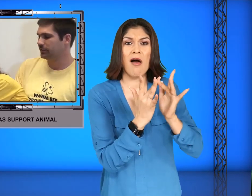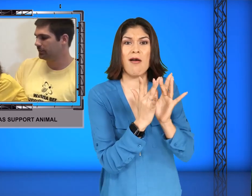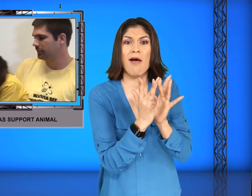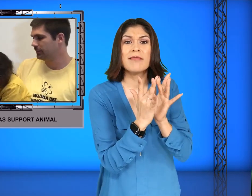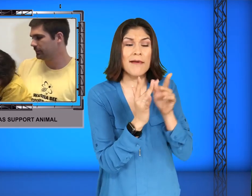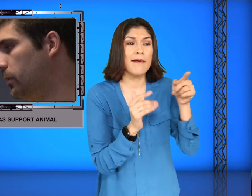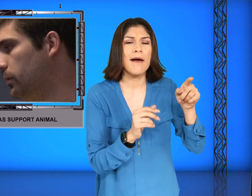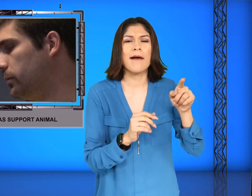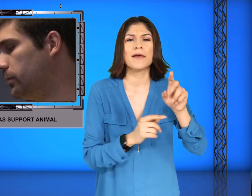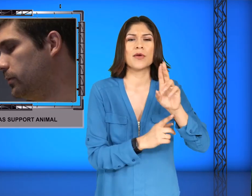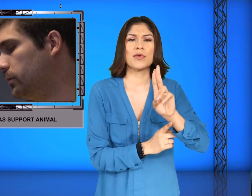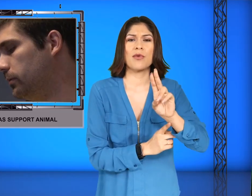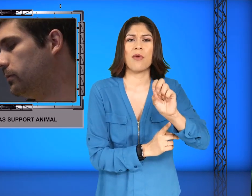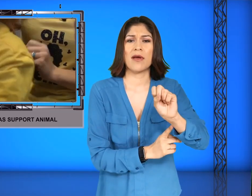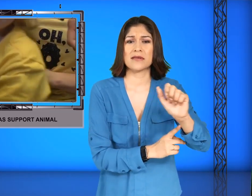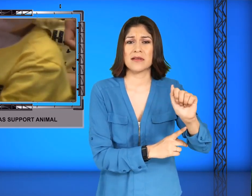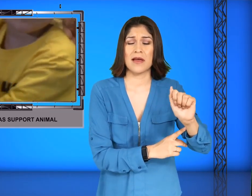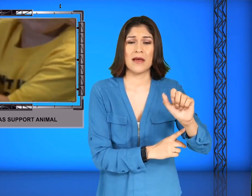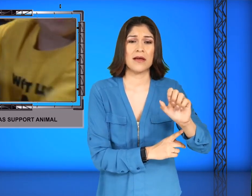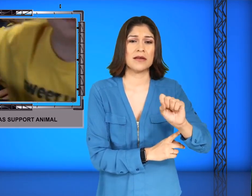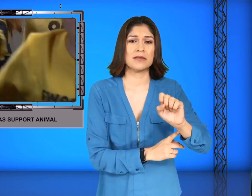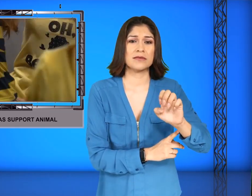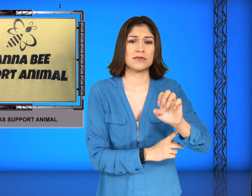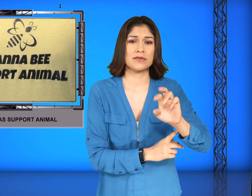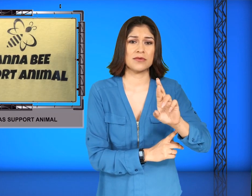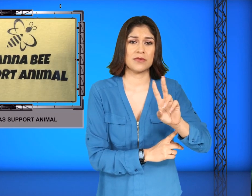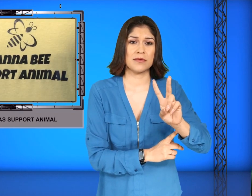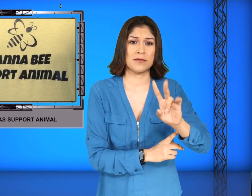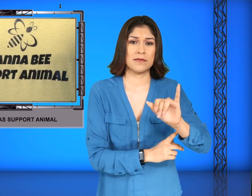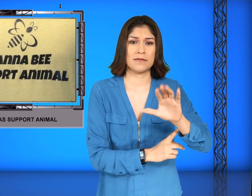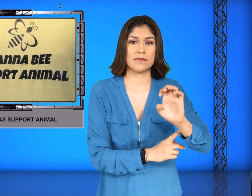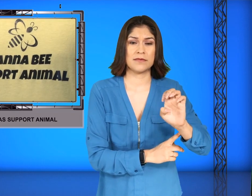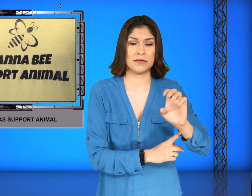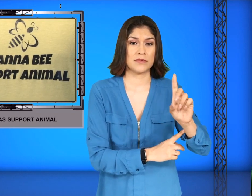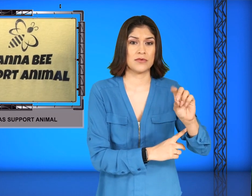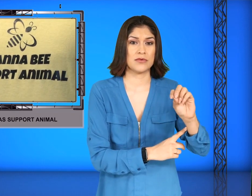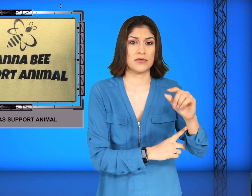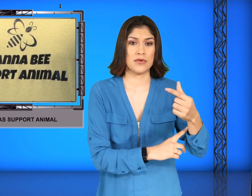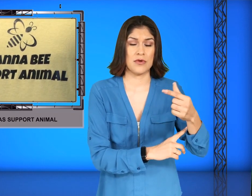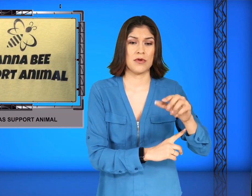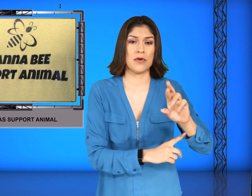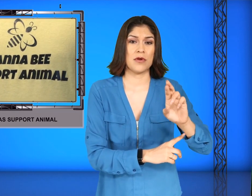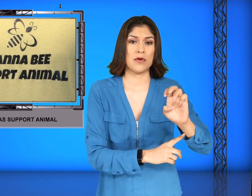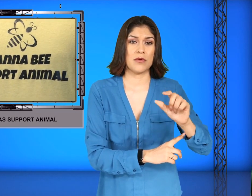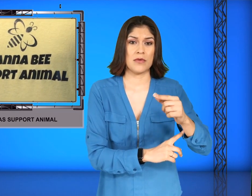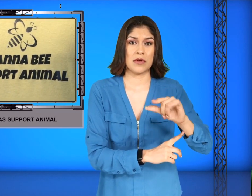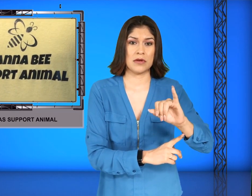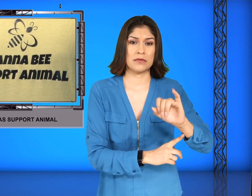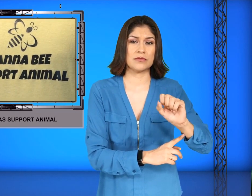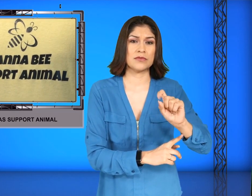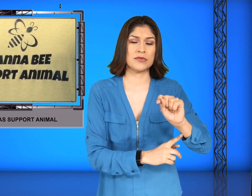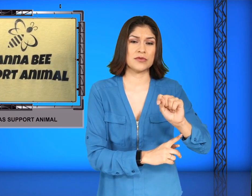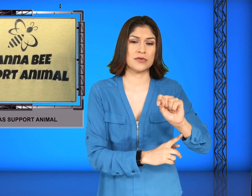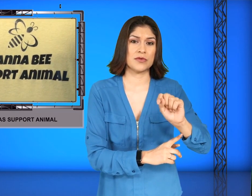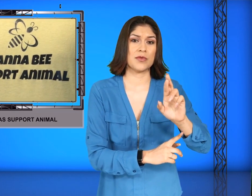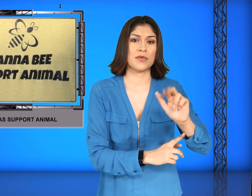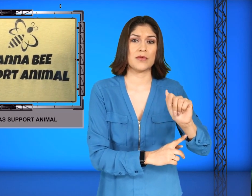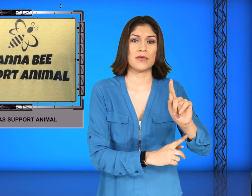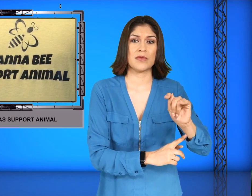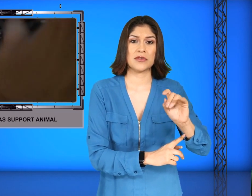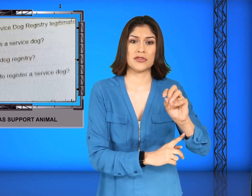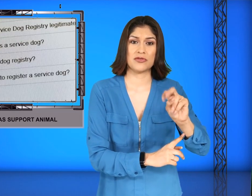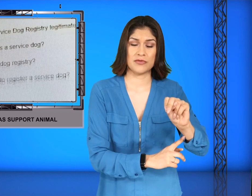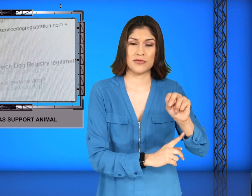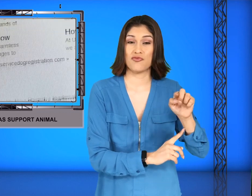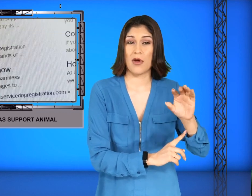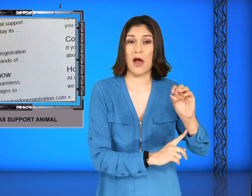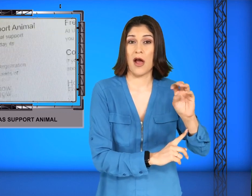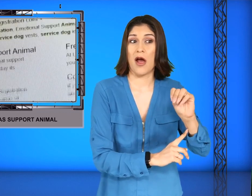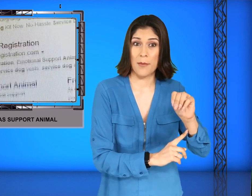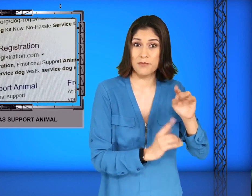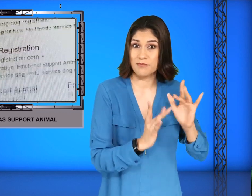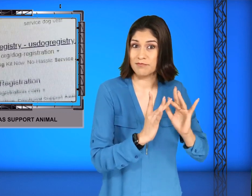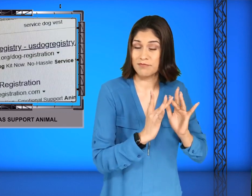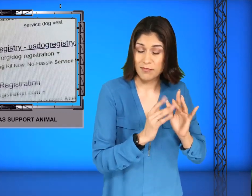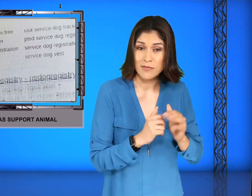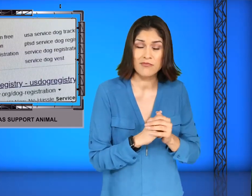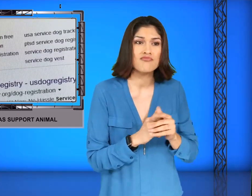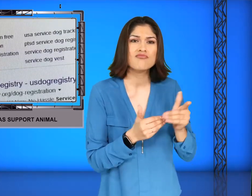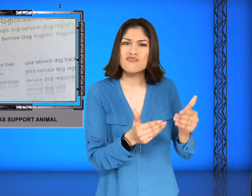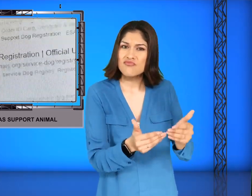He went to a website called "USAServiceDogRegistration.com"